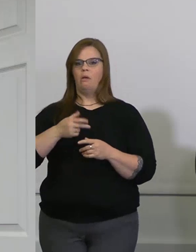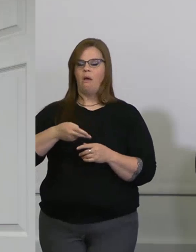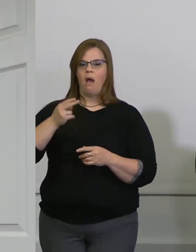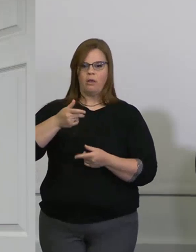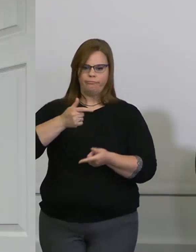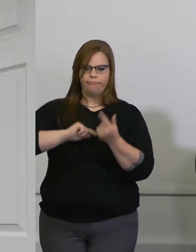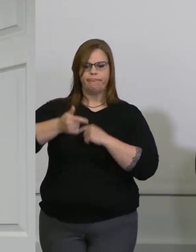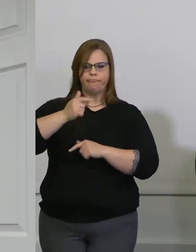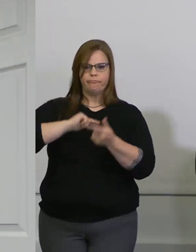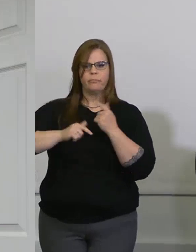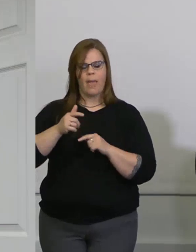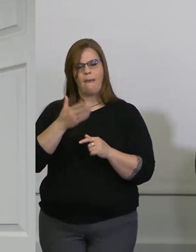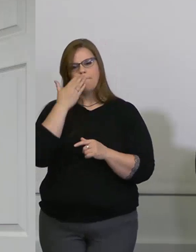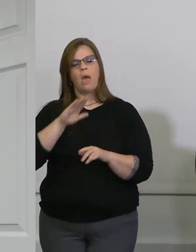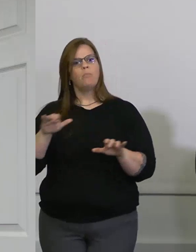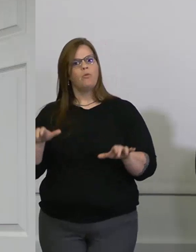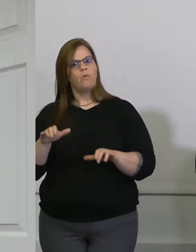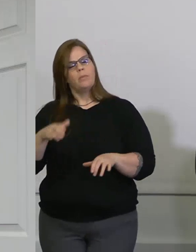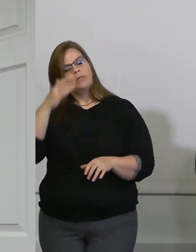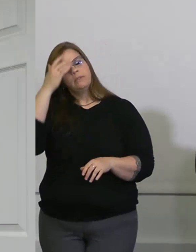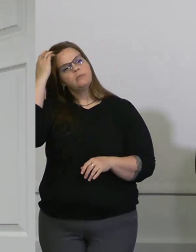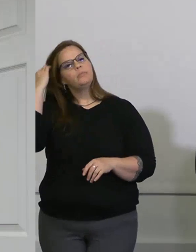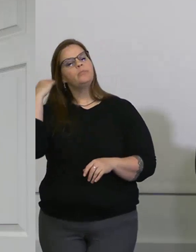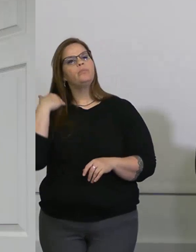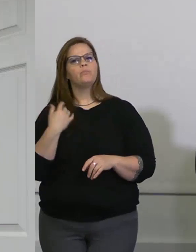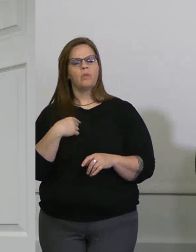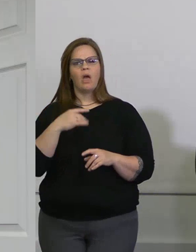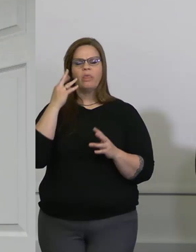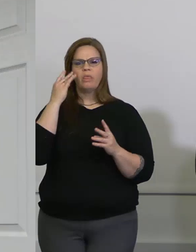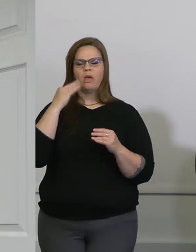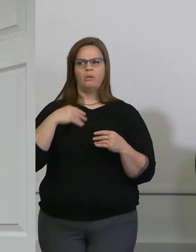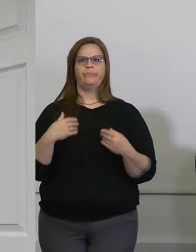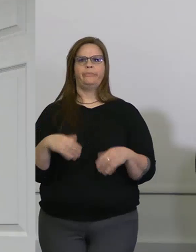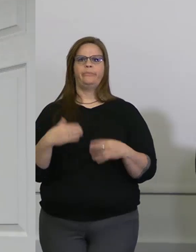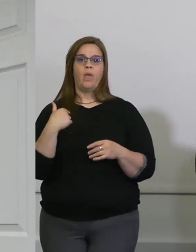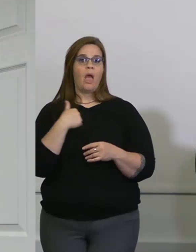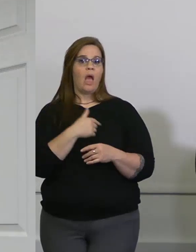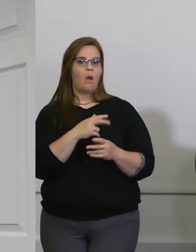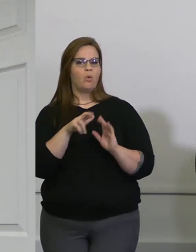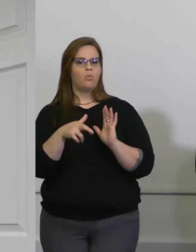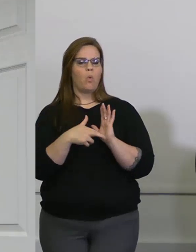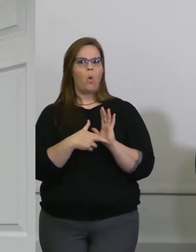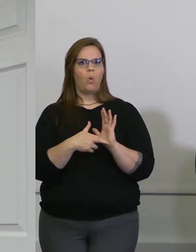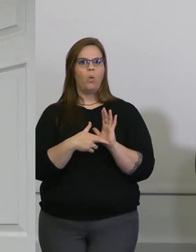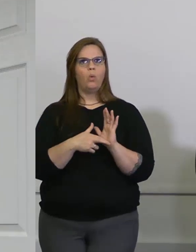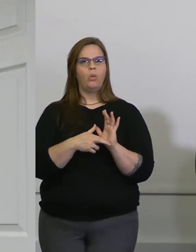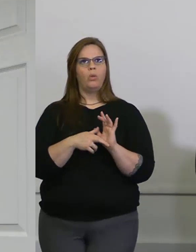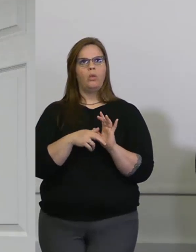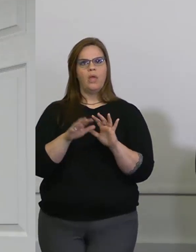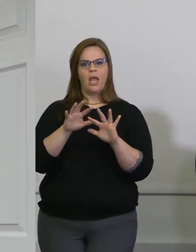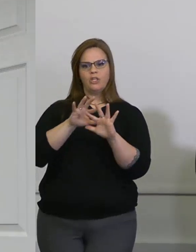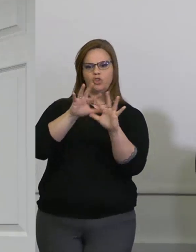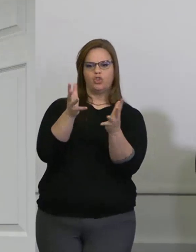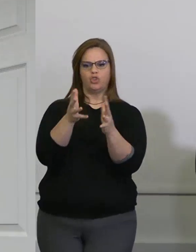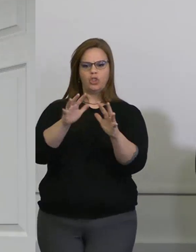And I and I thought a lot about like as our role in shaping culture inside of an organization.